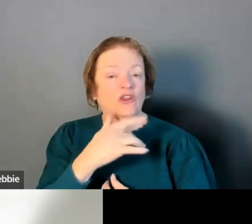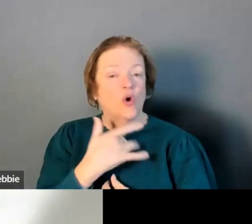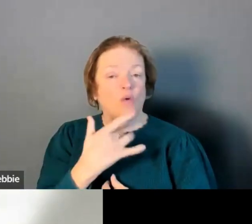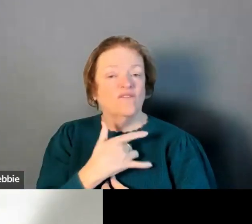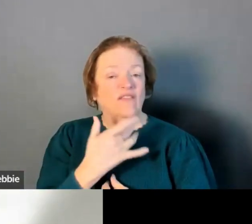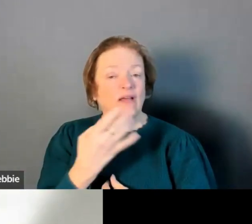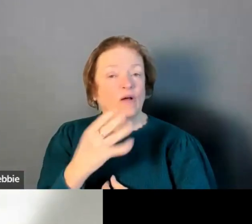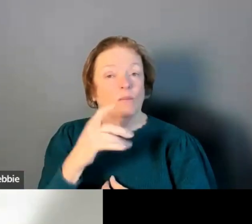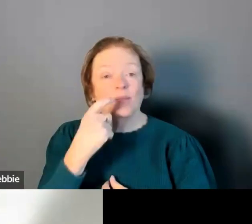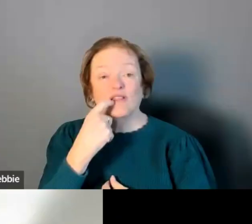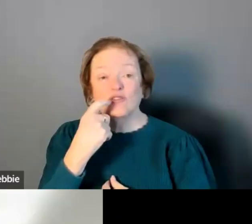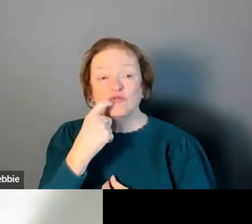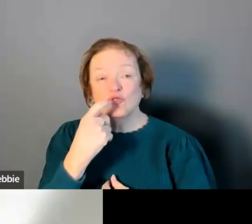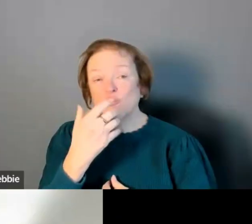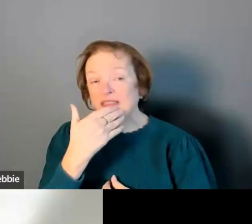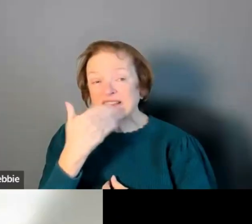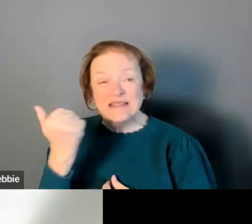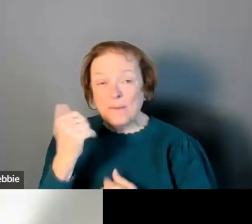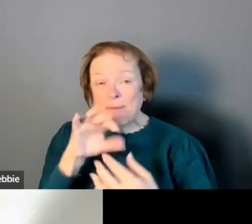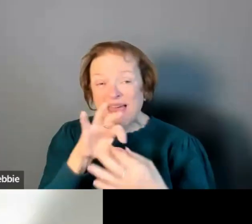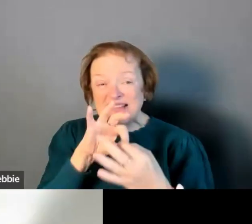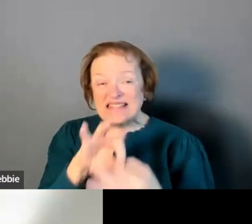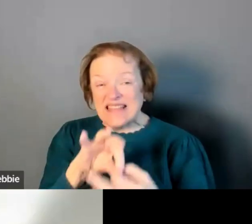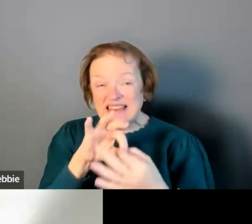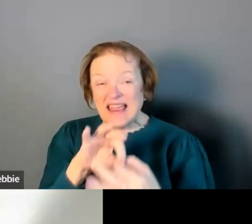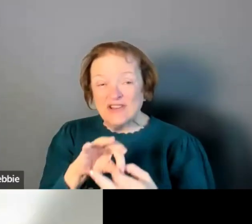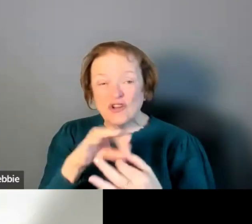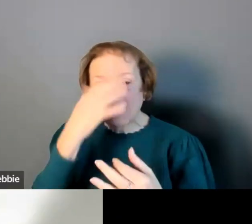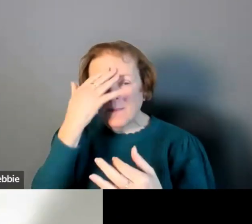connection is the best, because we do not know when it is lost connection.